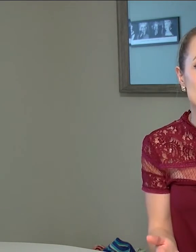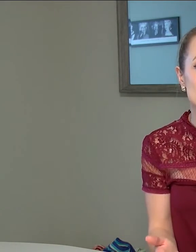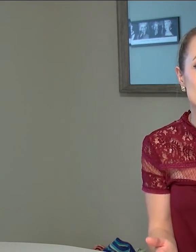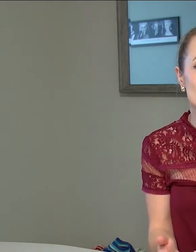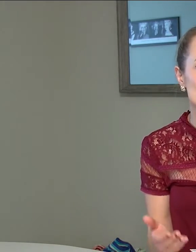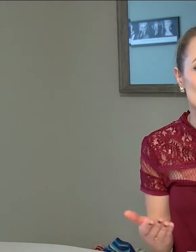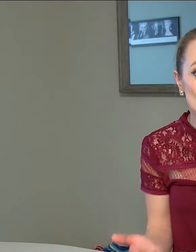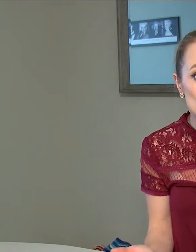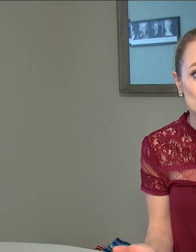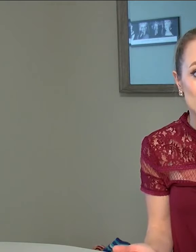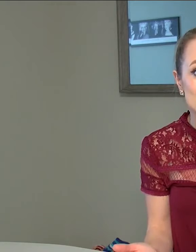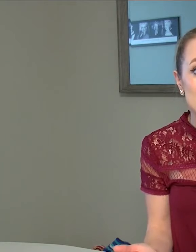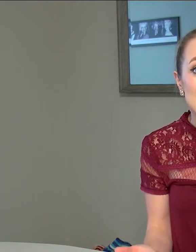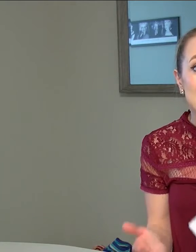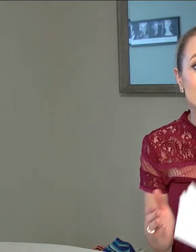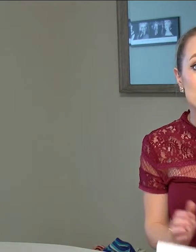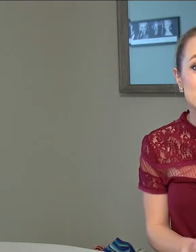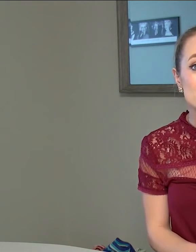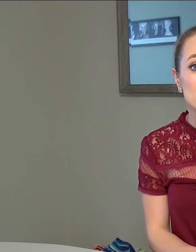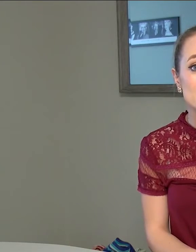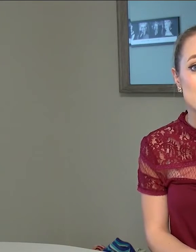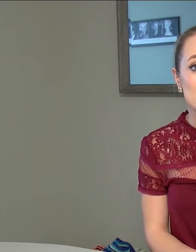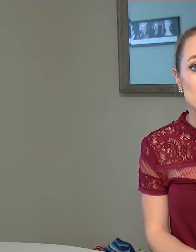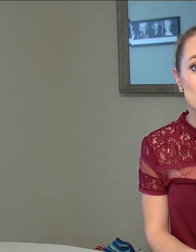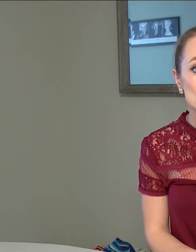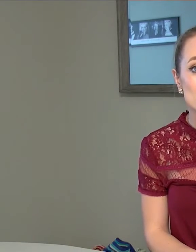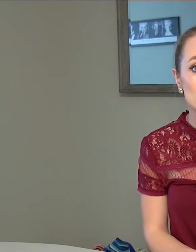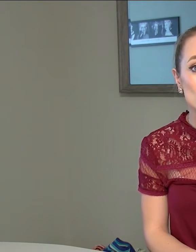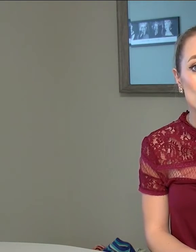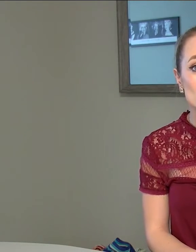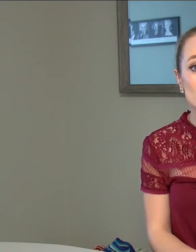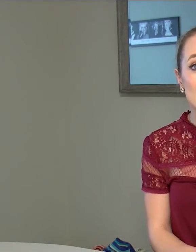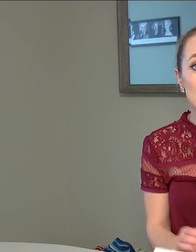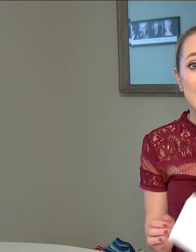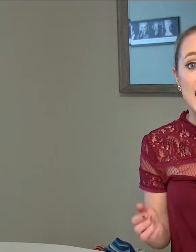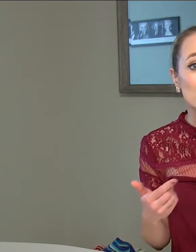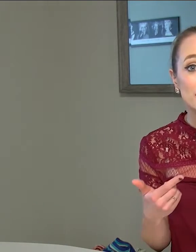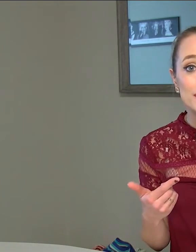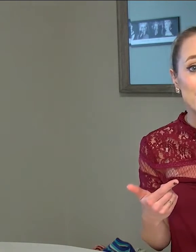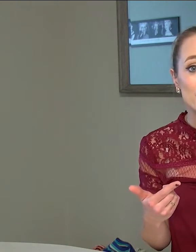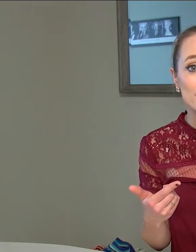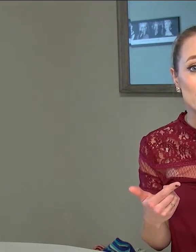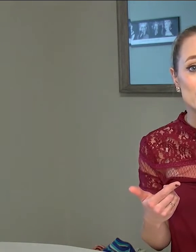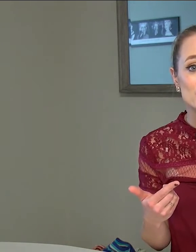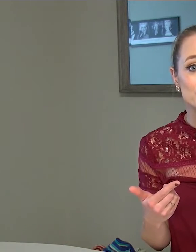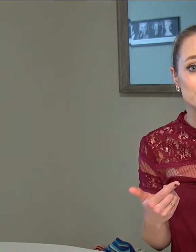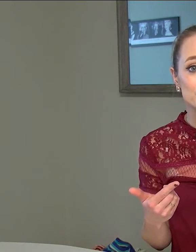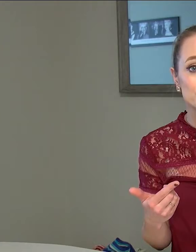MONTH AND THAT MEANS RENT AND UTILITIES ARE DUE ON TOP OF ALL OUR OTHER EXPENSES. BEING IN THE MIDSTS OF THIS PANDEMIC, MOST PEOPLE ARE